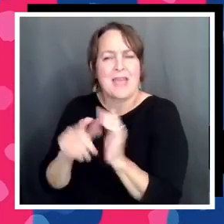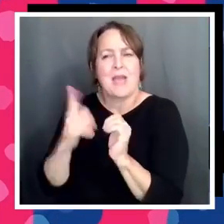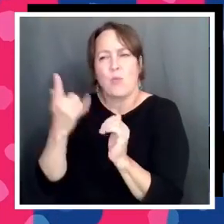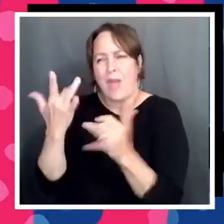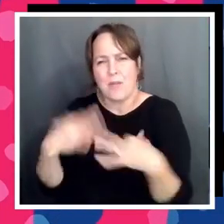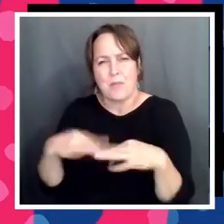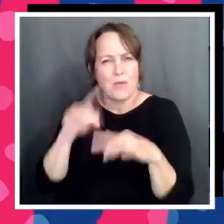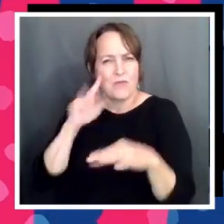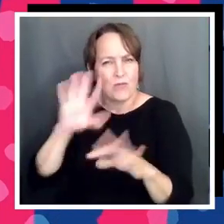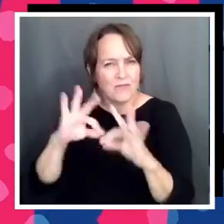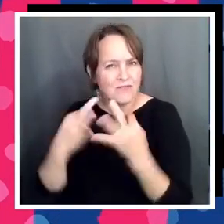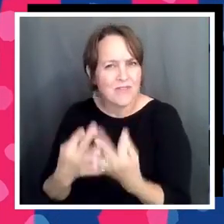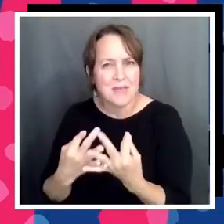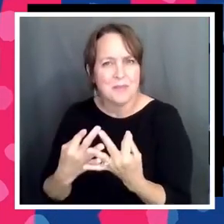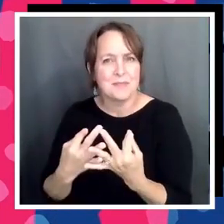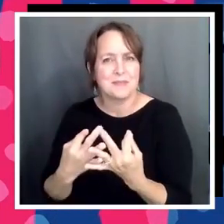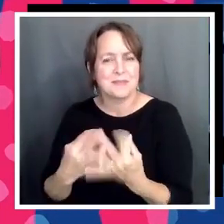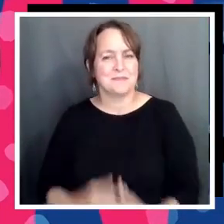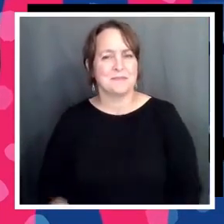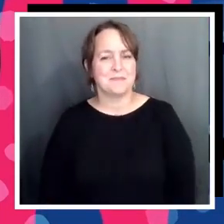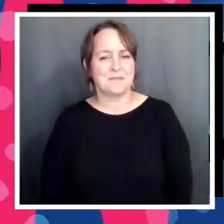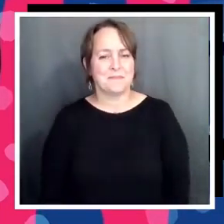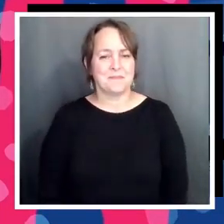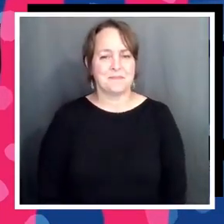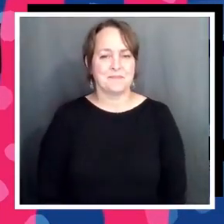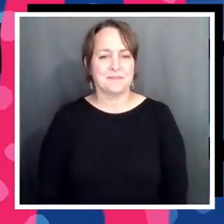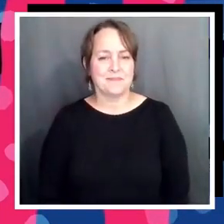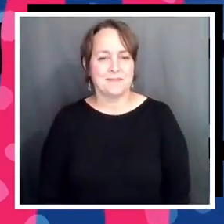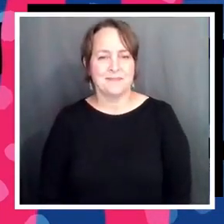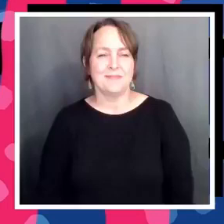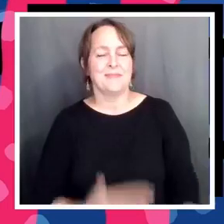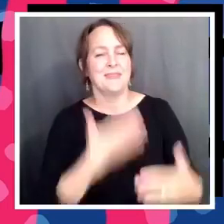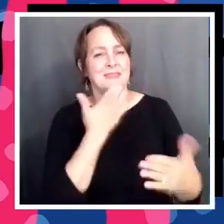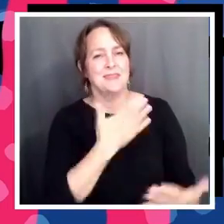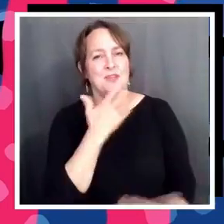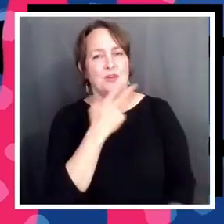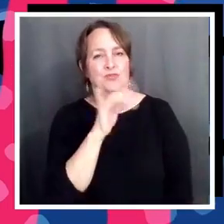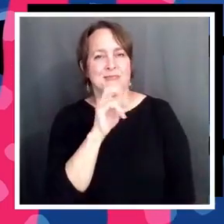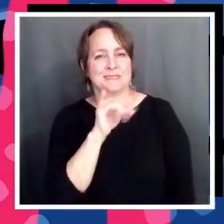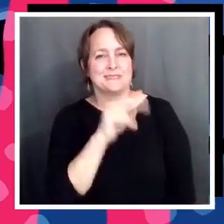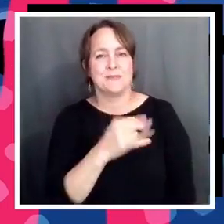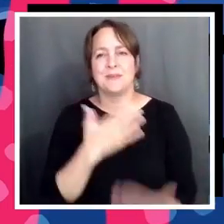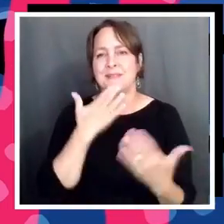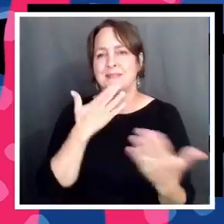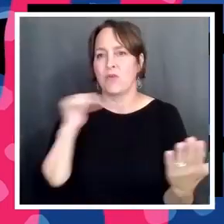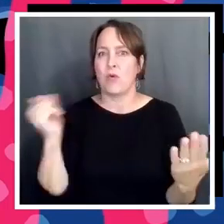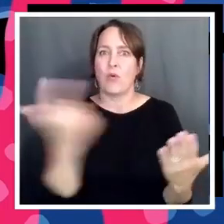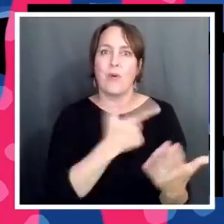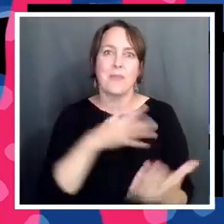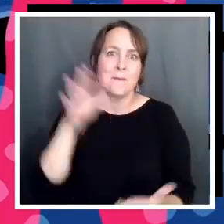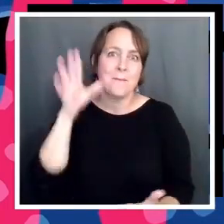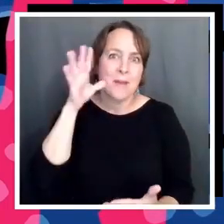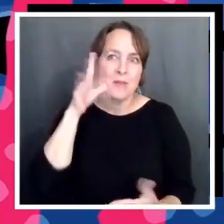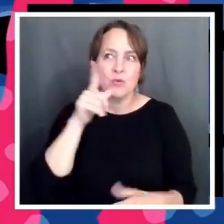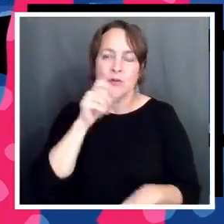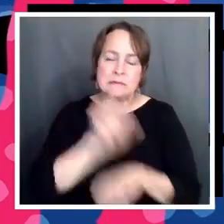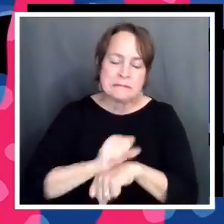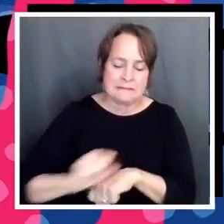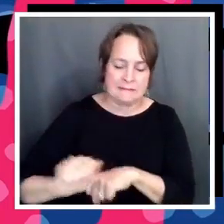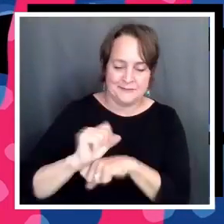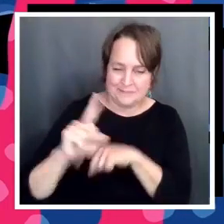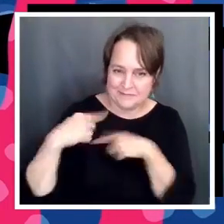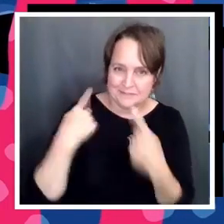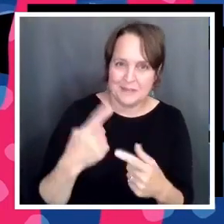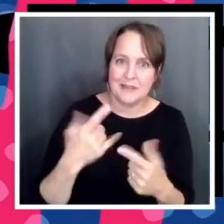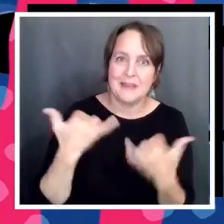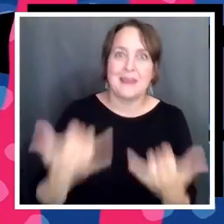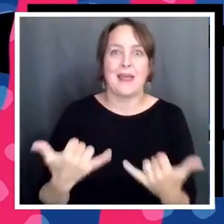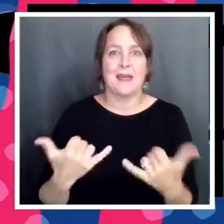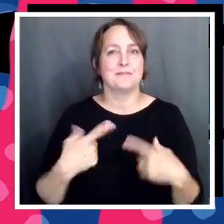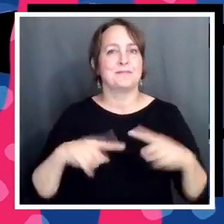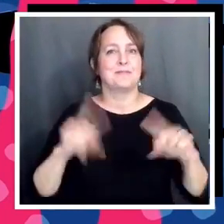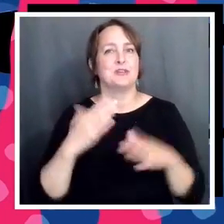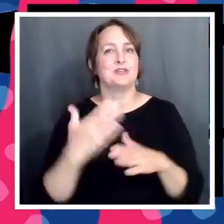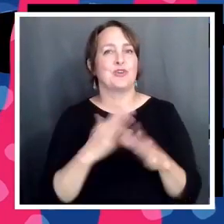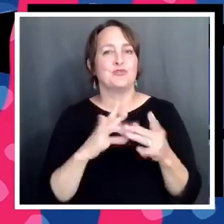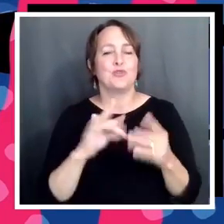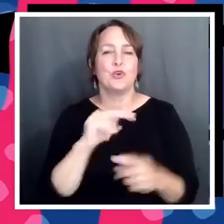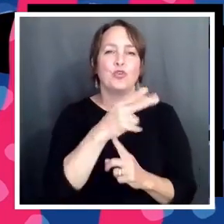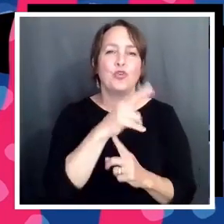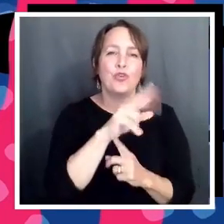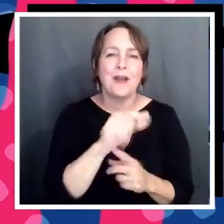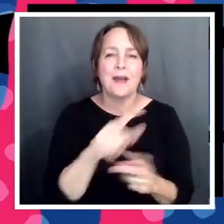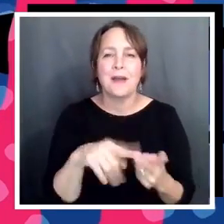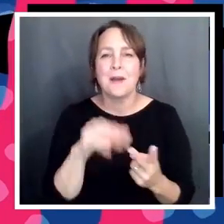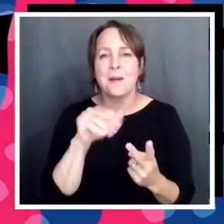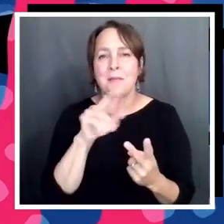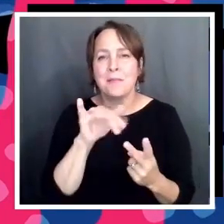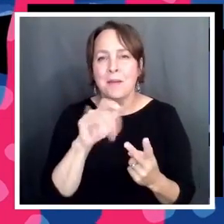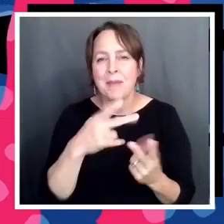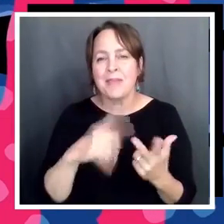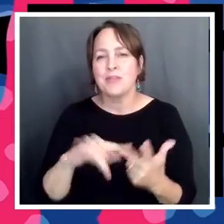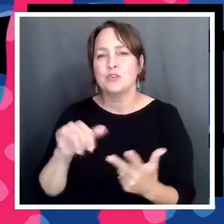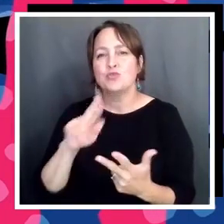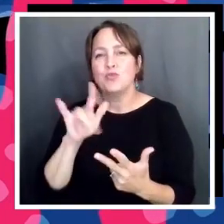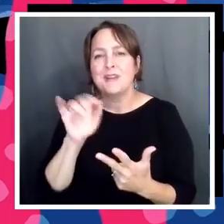WELCOME TO DANIELA.